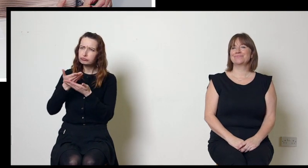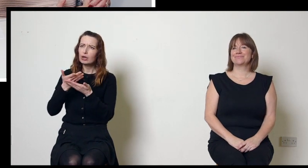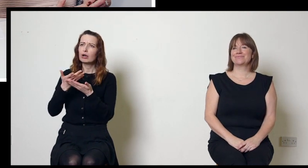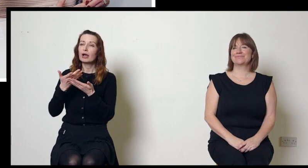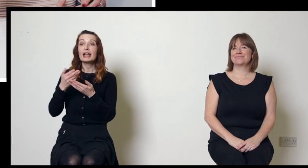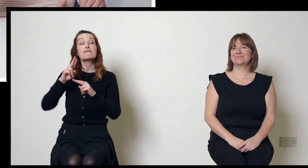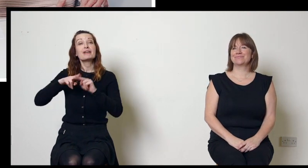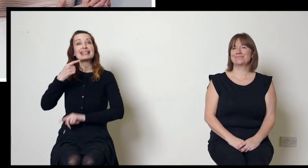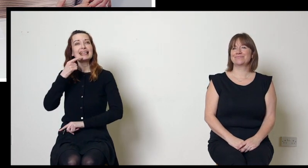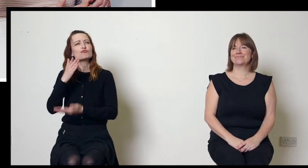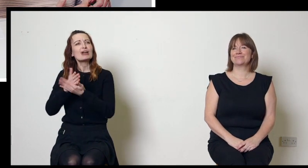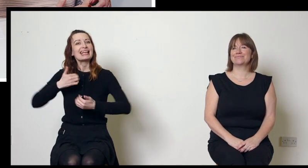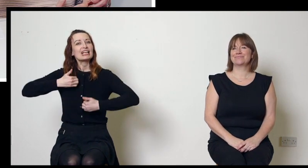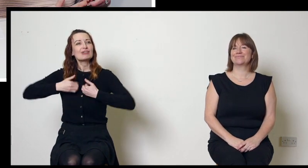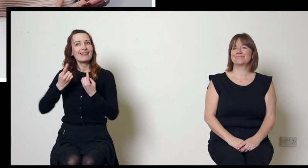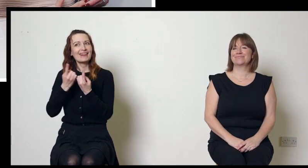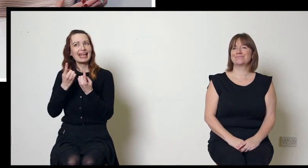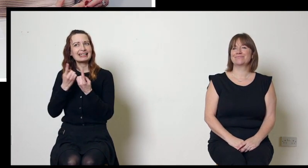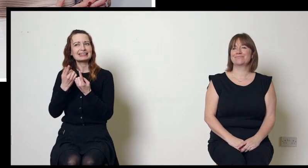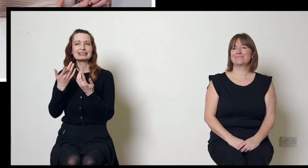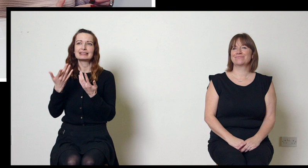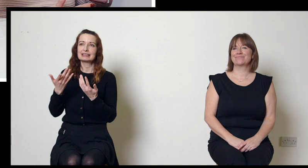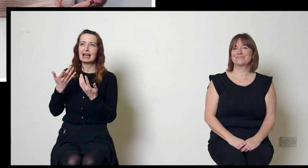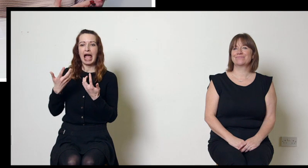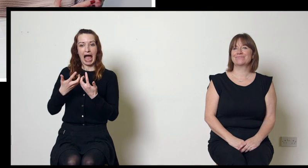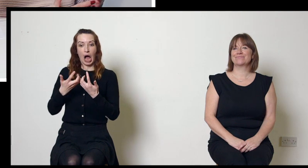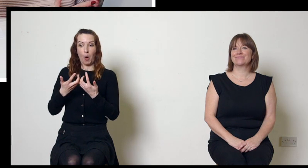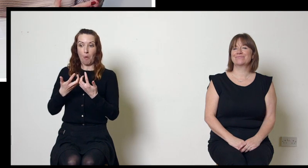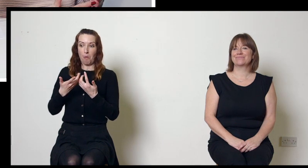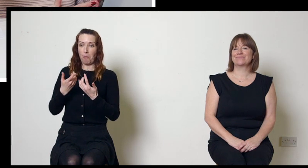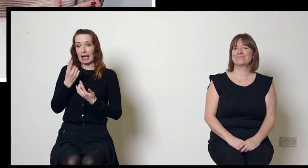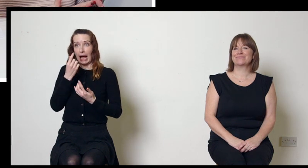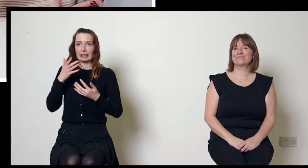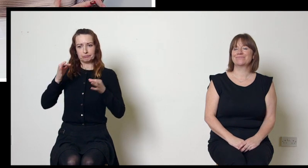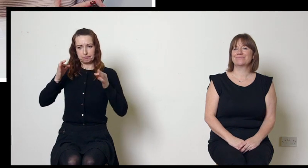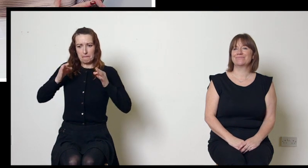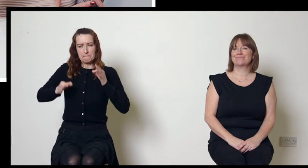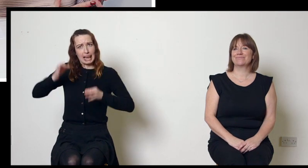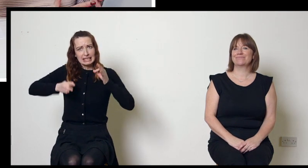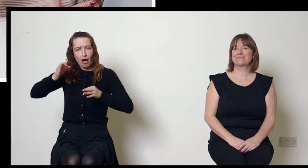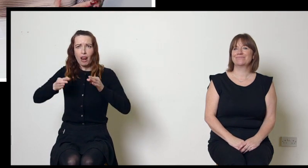Fi said some really interesting things that, how political it was, how much people were